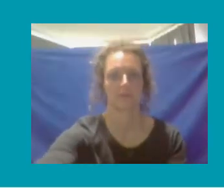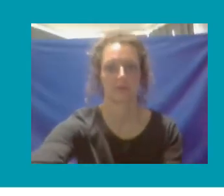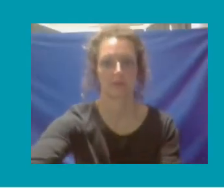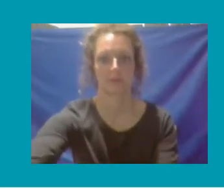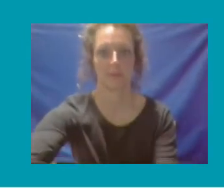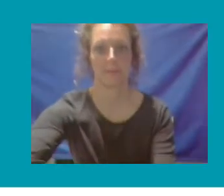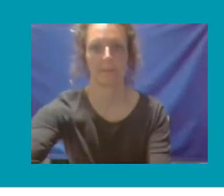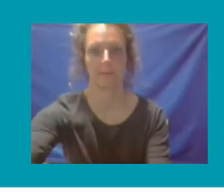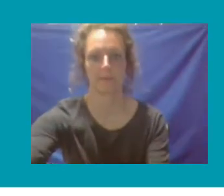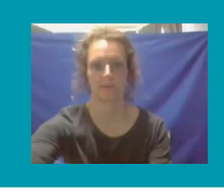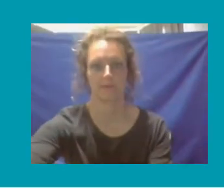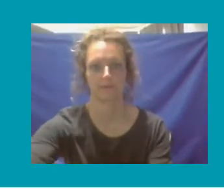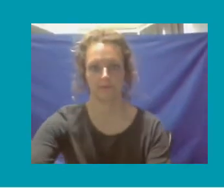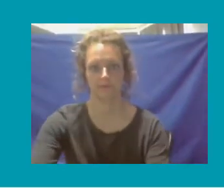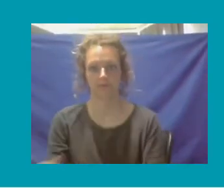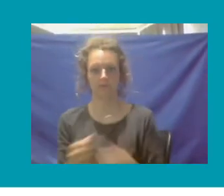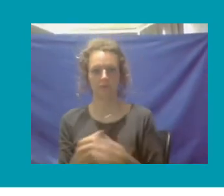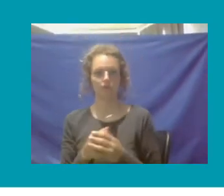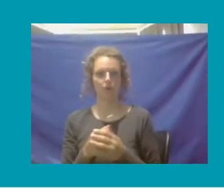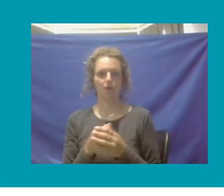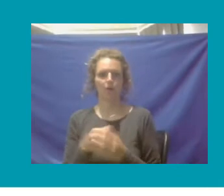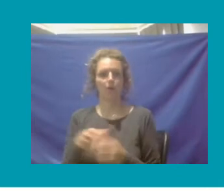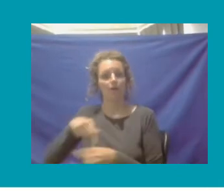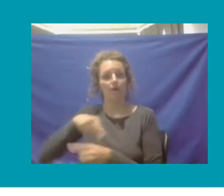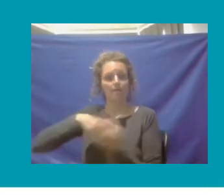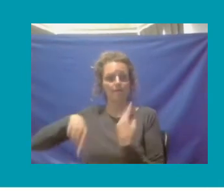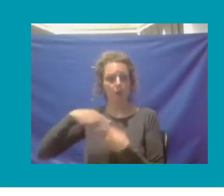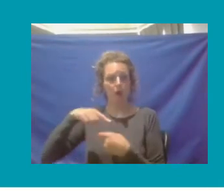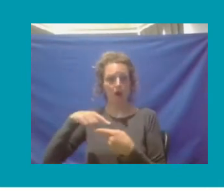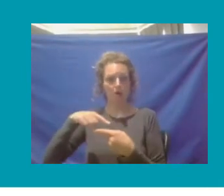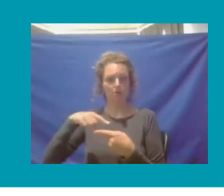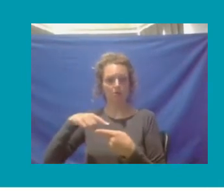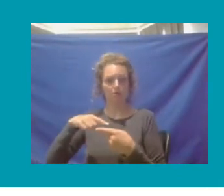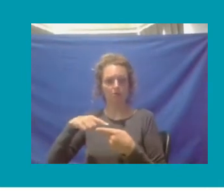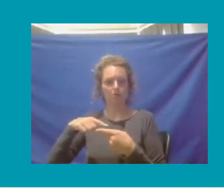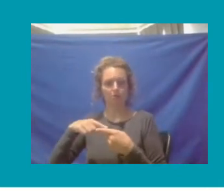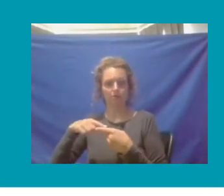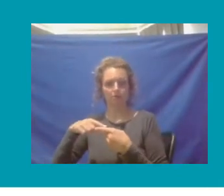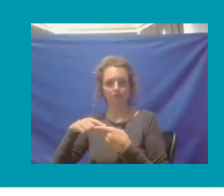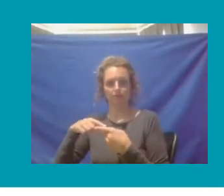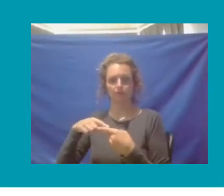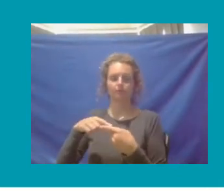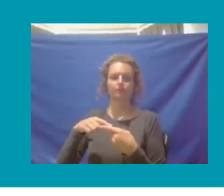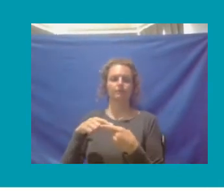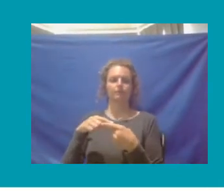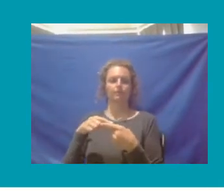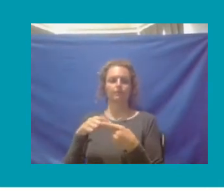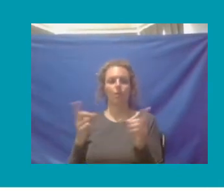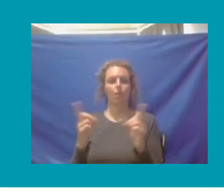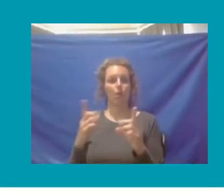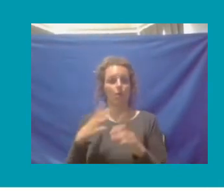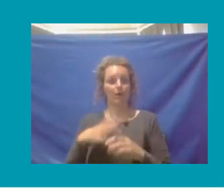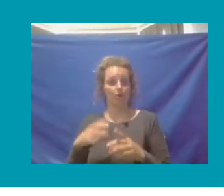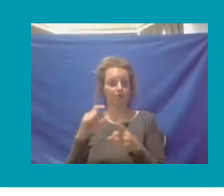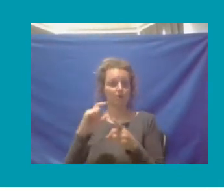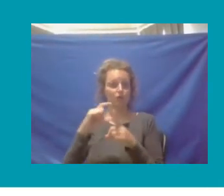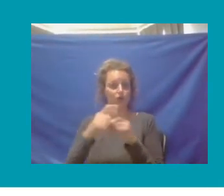we'll get anybody into any job, regardless of whether it's suitable. What we want to do is get people into a job where they're going to thrive